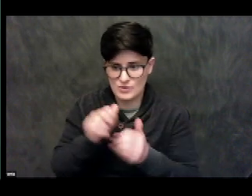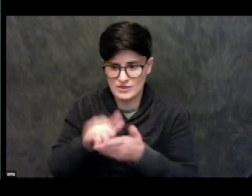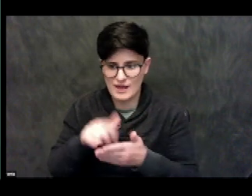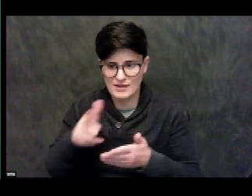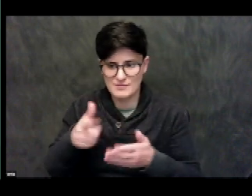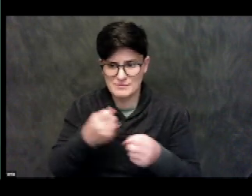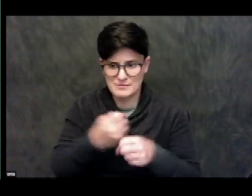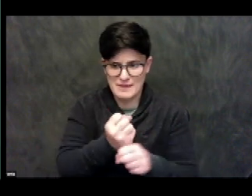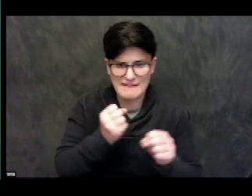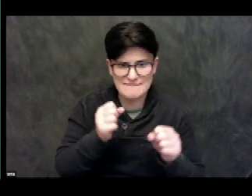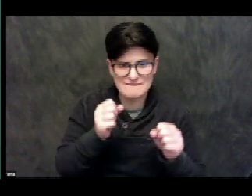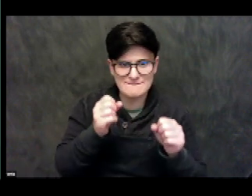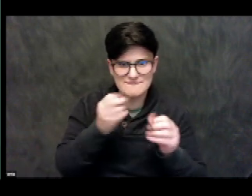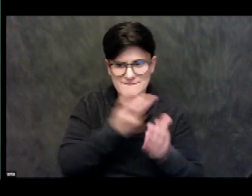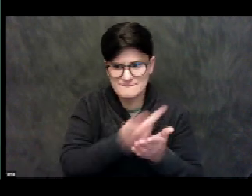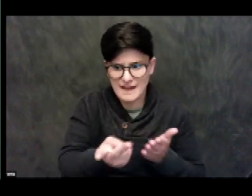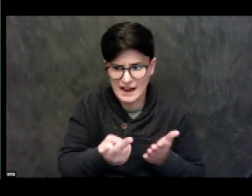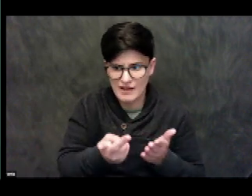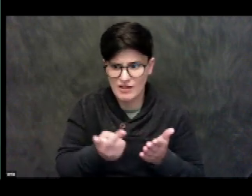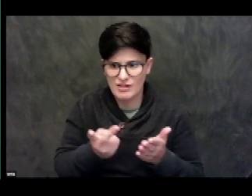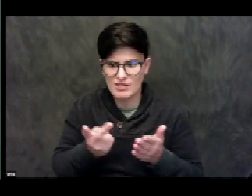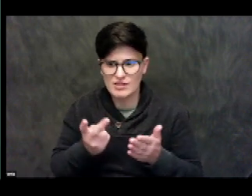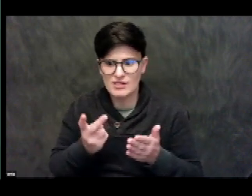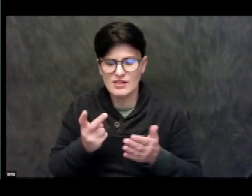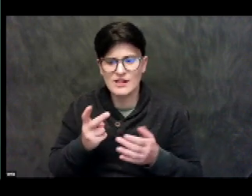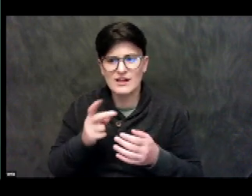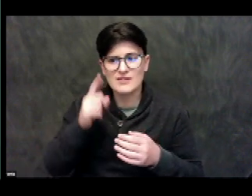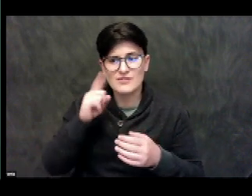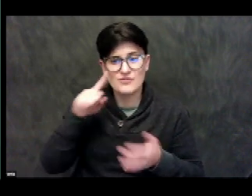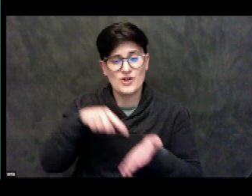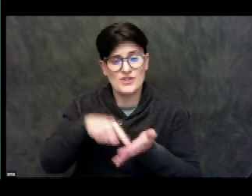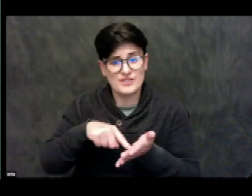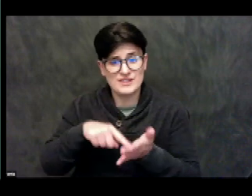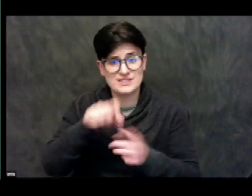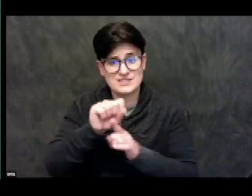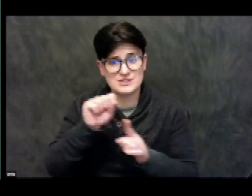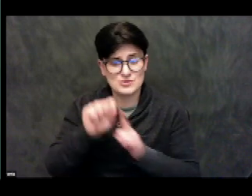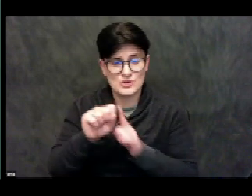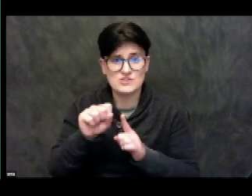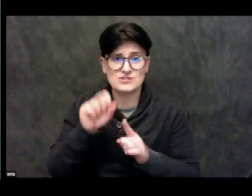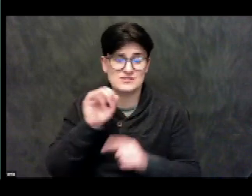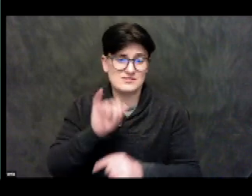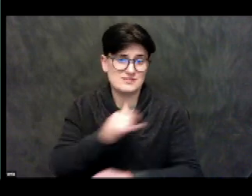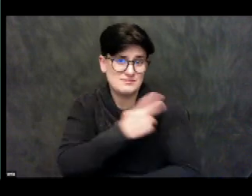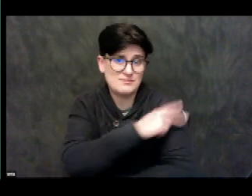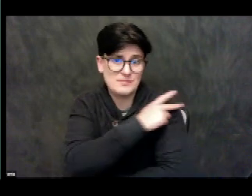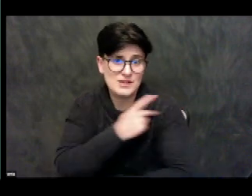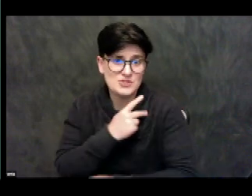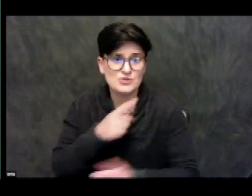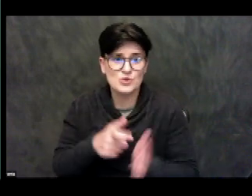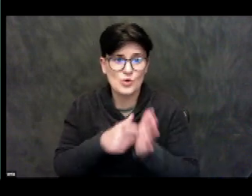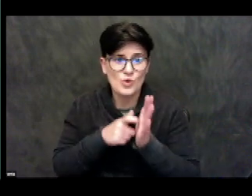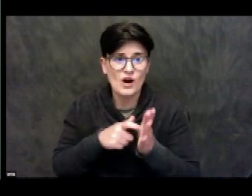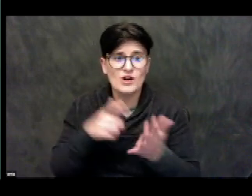for someone receiving health care in this case. These are patients that also require some specialized skills, and we need to be able to provide